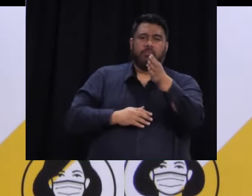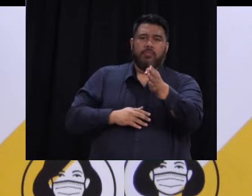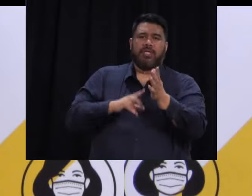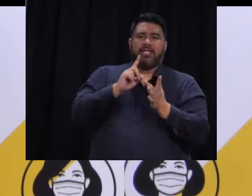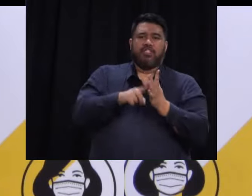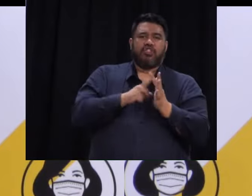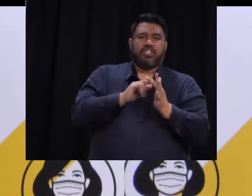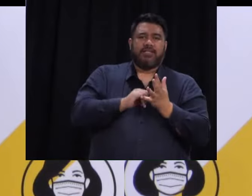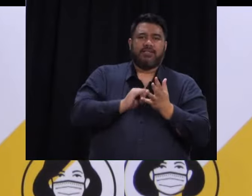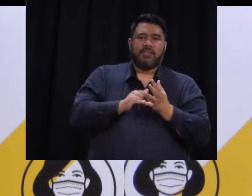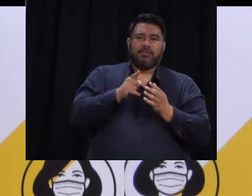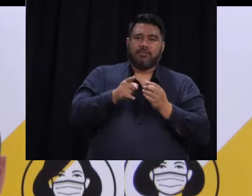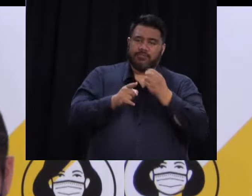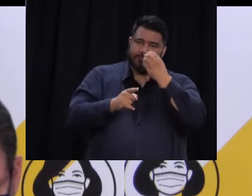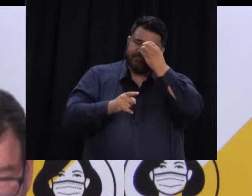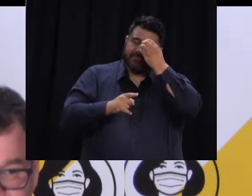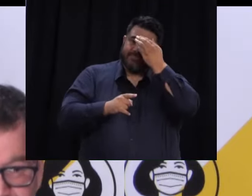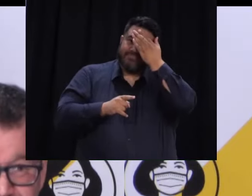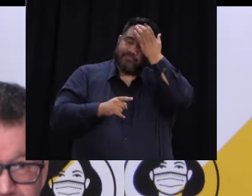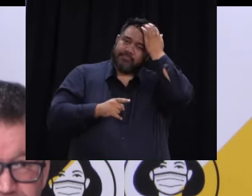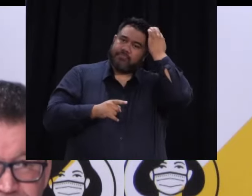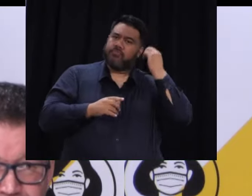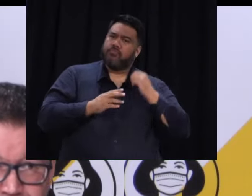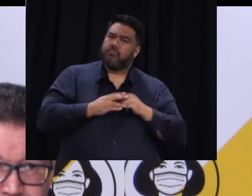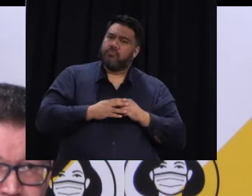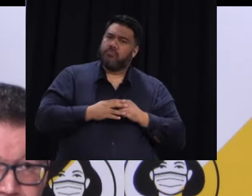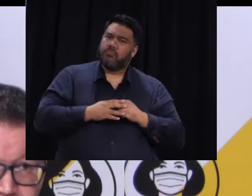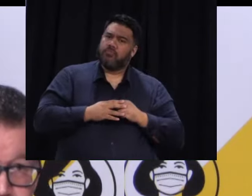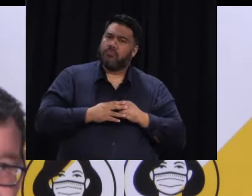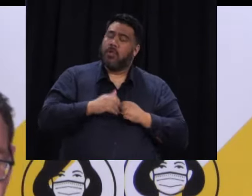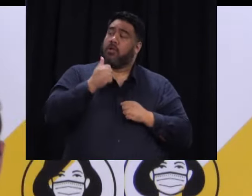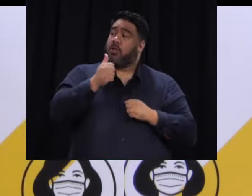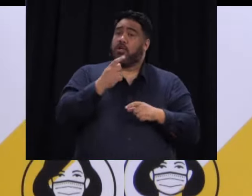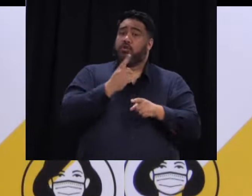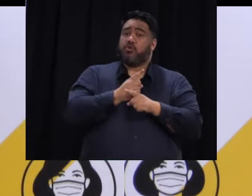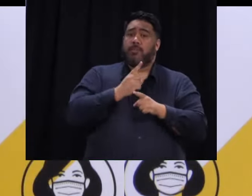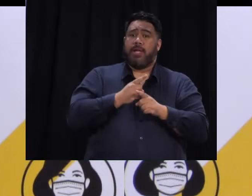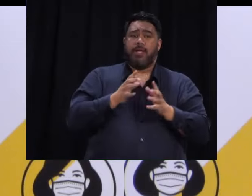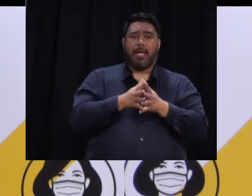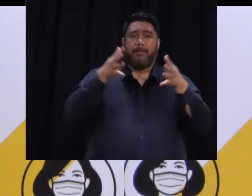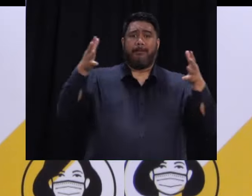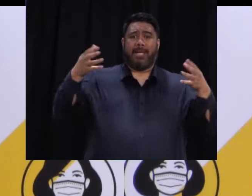fraising. The pause is to allow us to recalibrate ourselves at